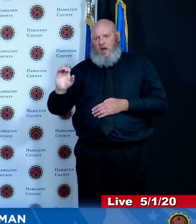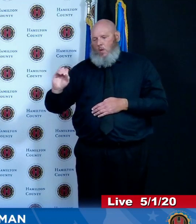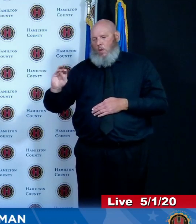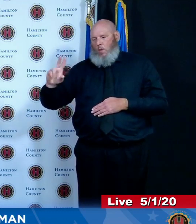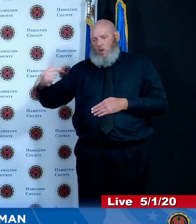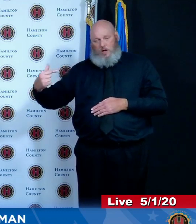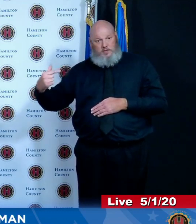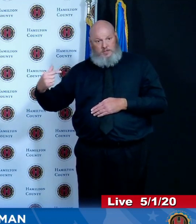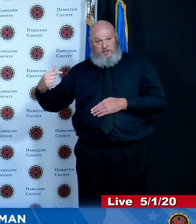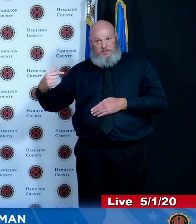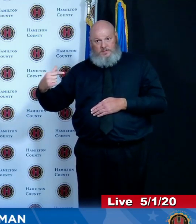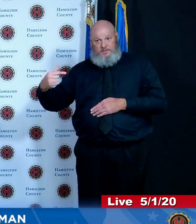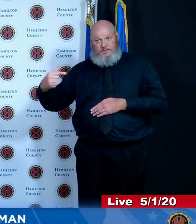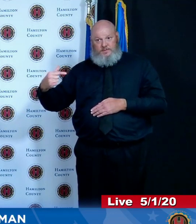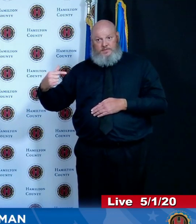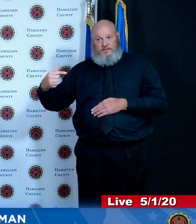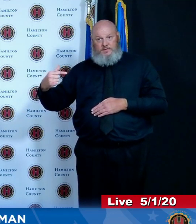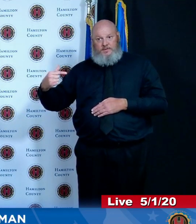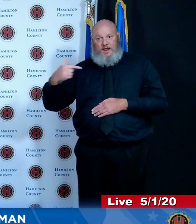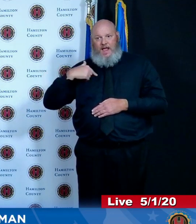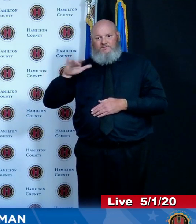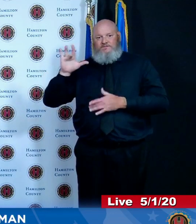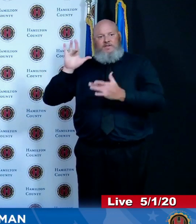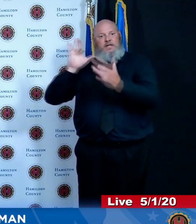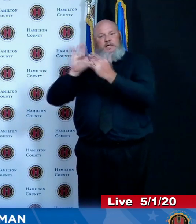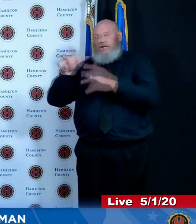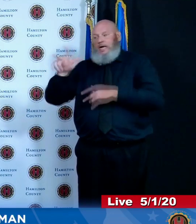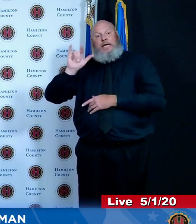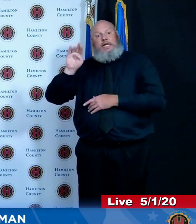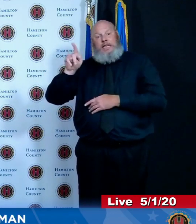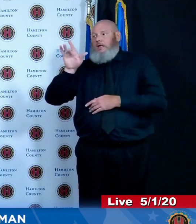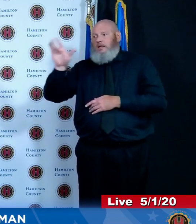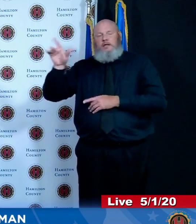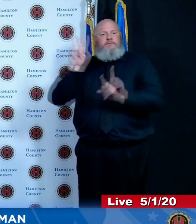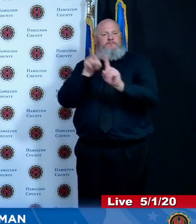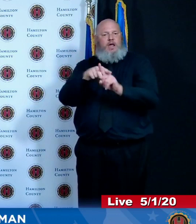form on on that website I would recommend folks follow follow that as a